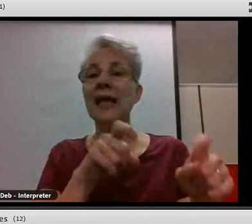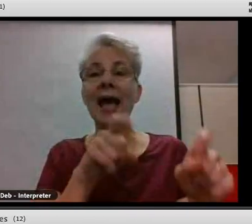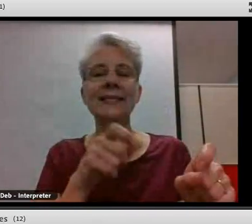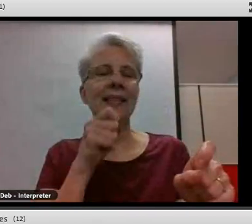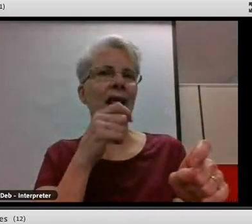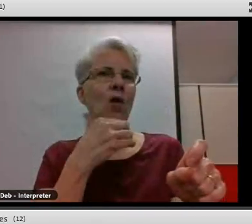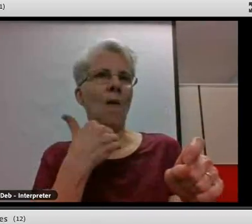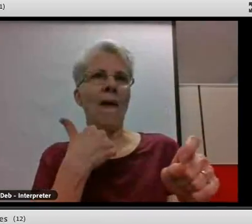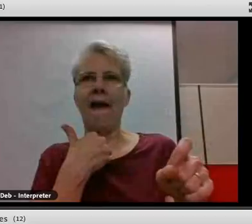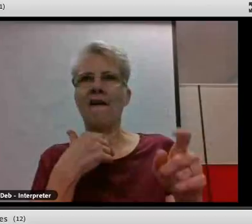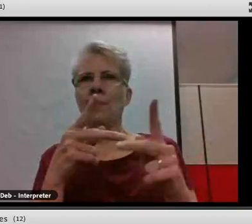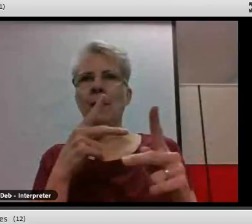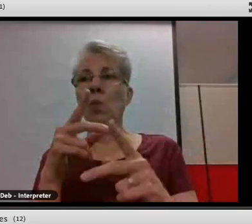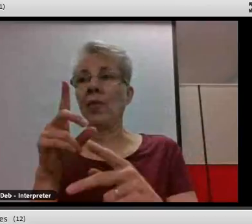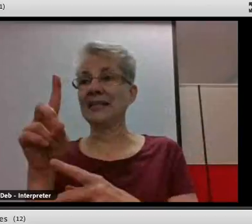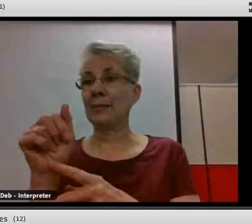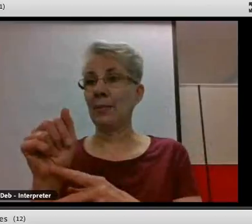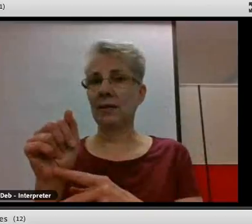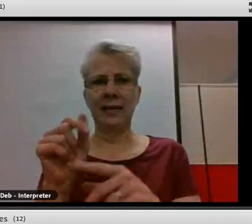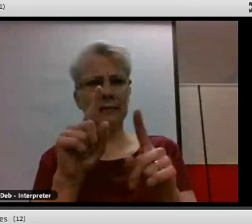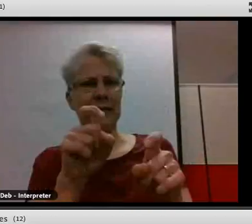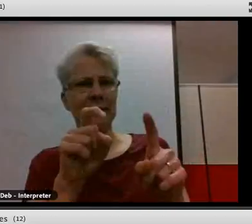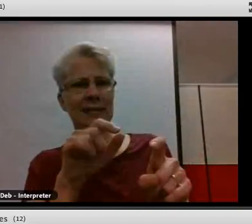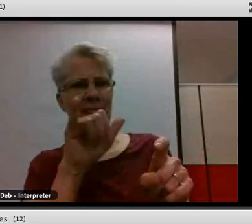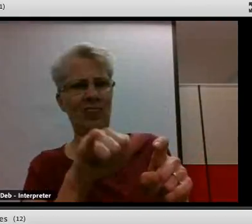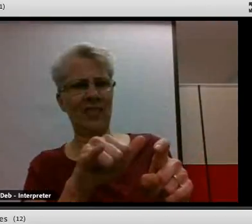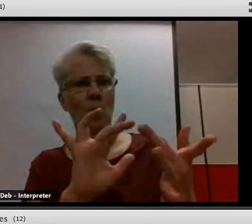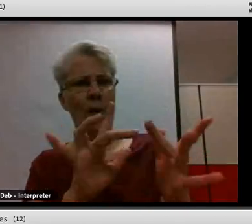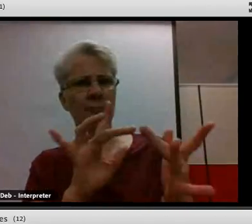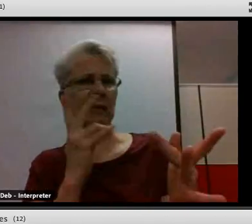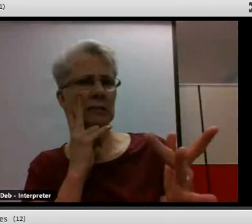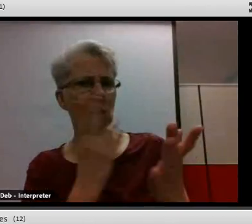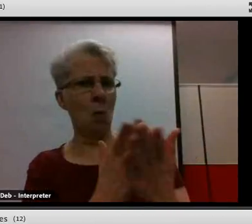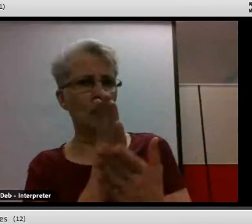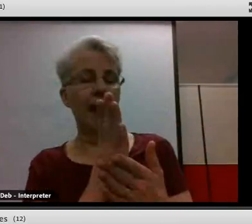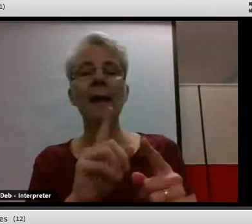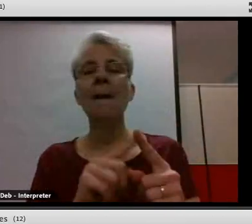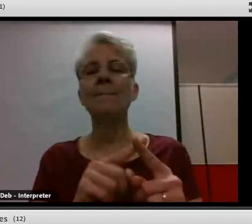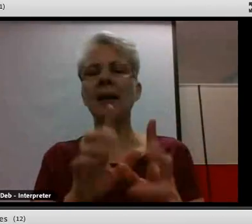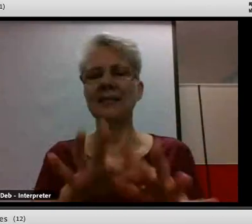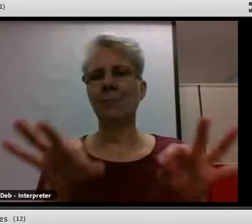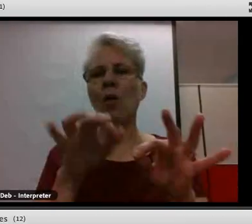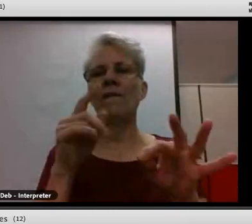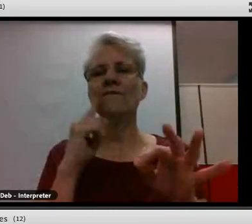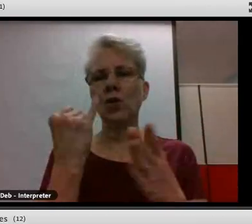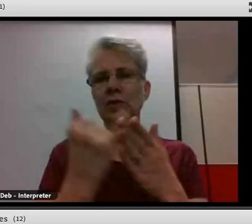The other thing is, as far as accessibility in libraries, people want to know.